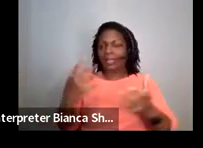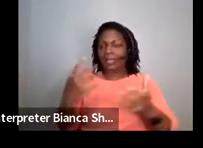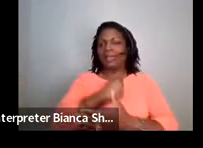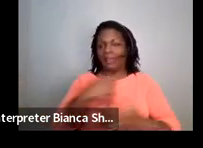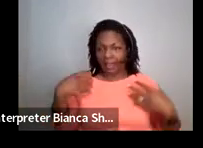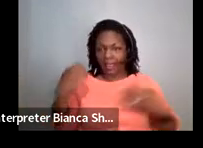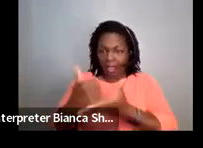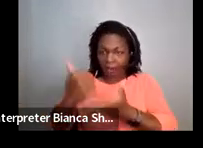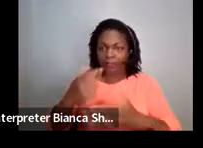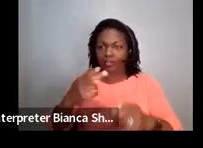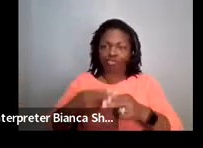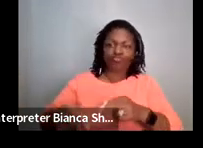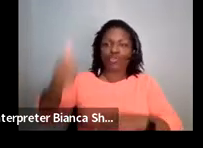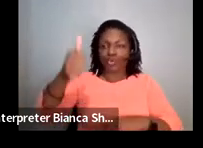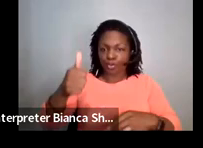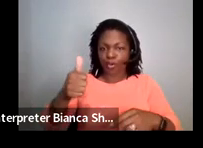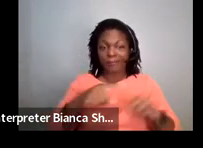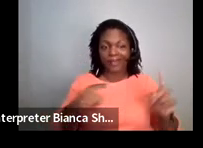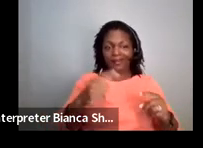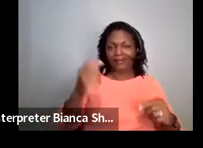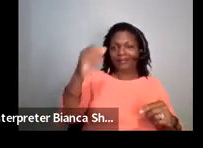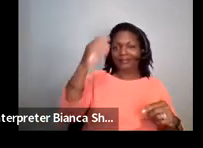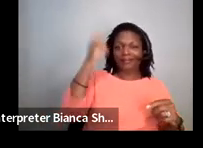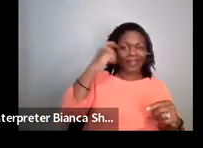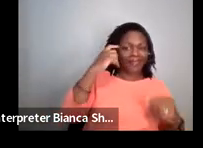We've got to learn a lot more that's part of our goals today.